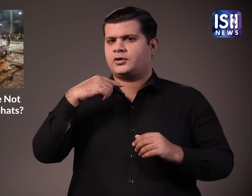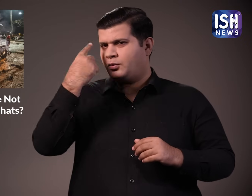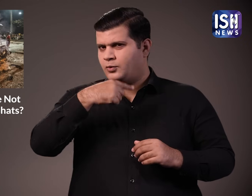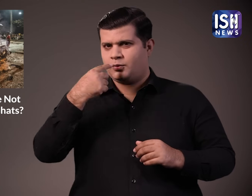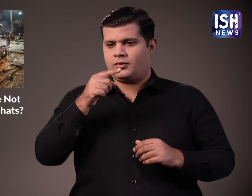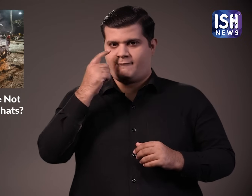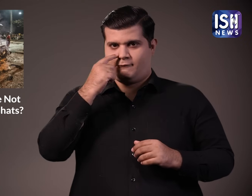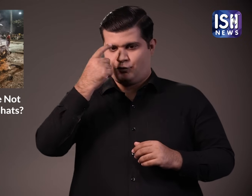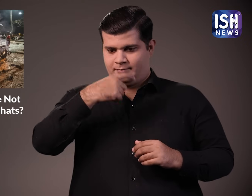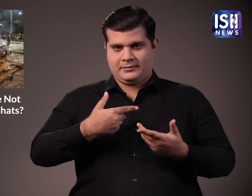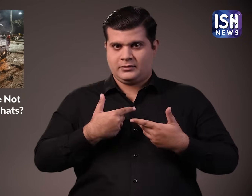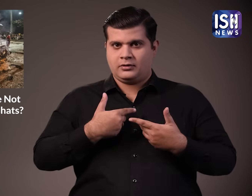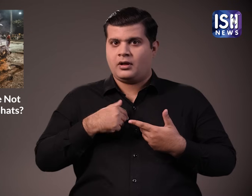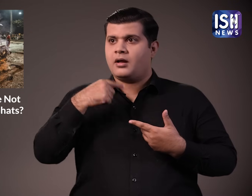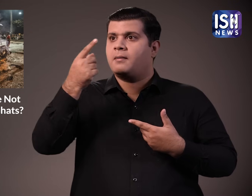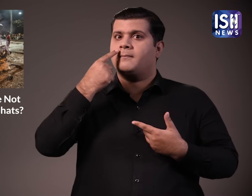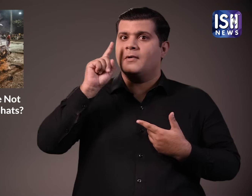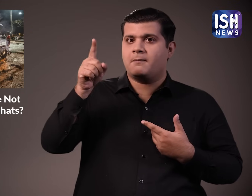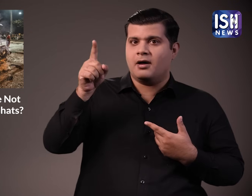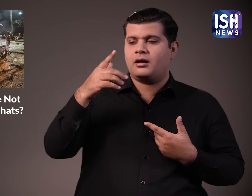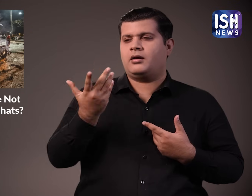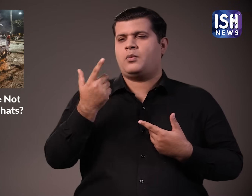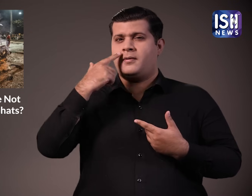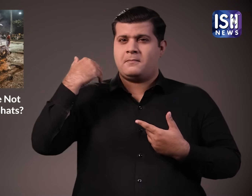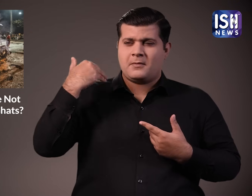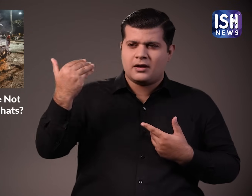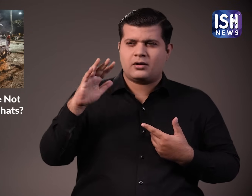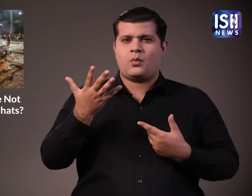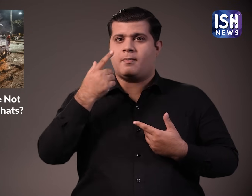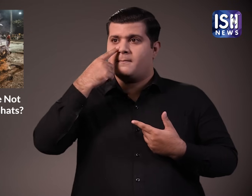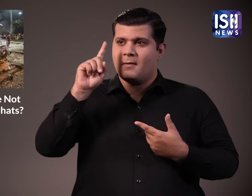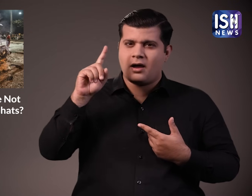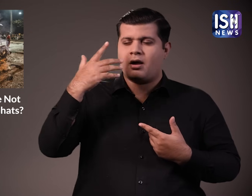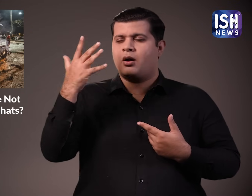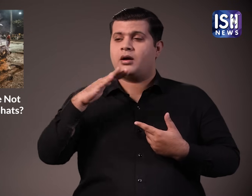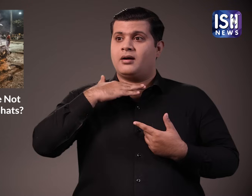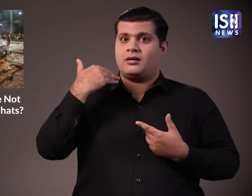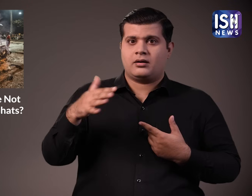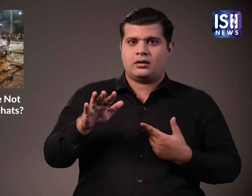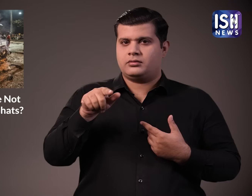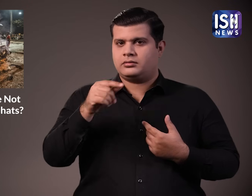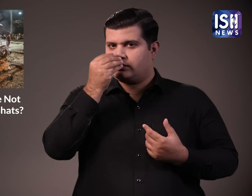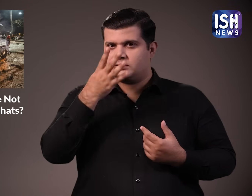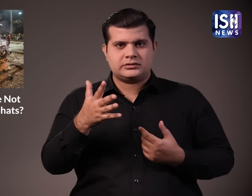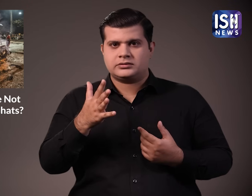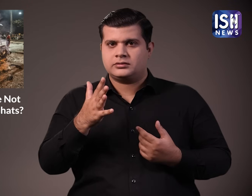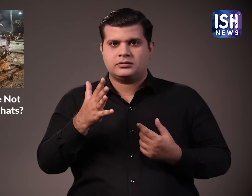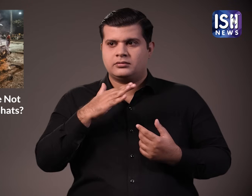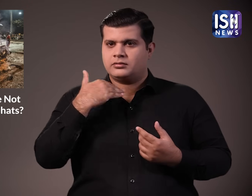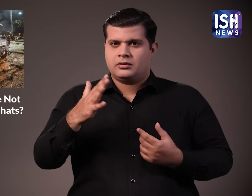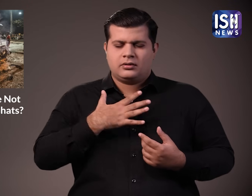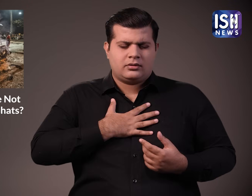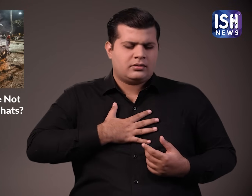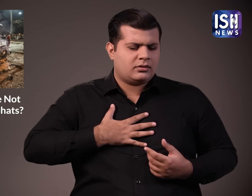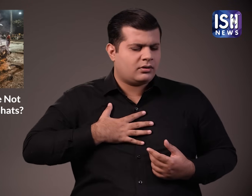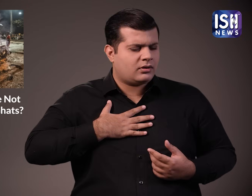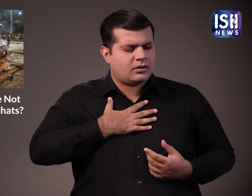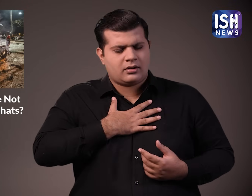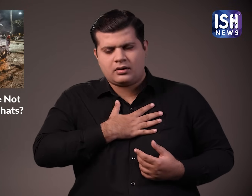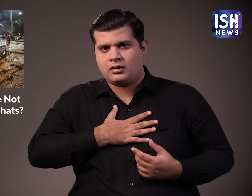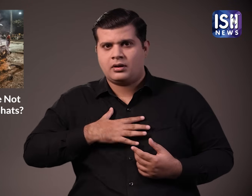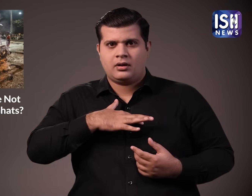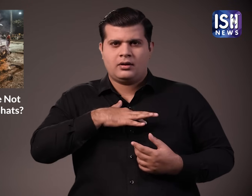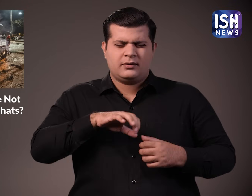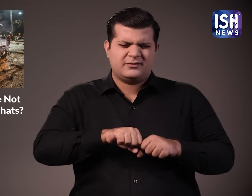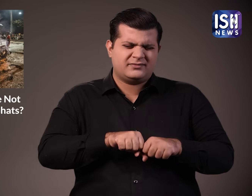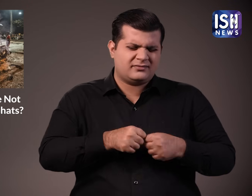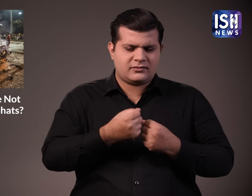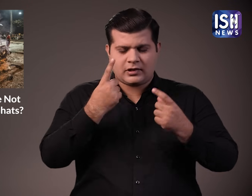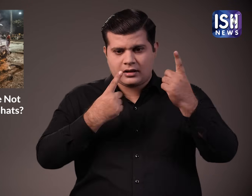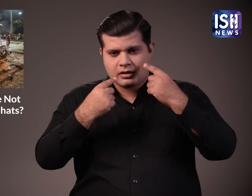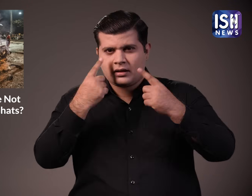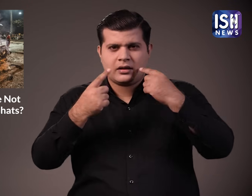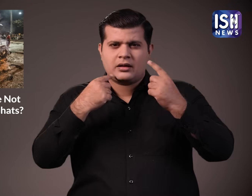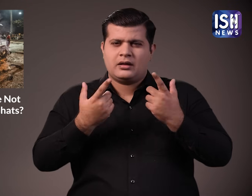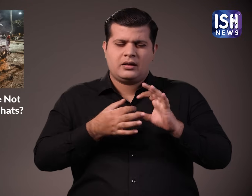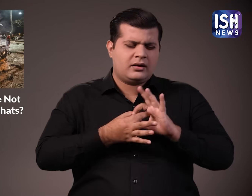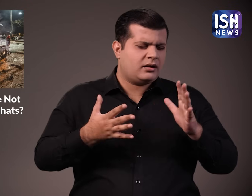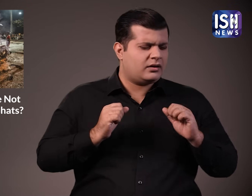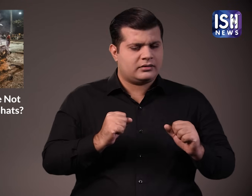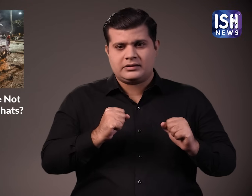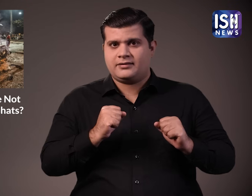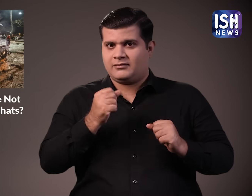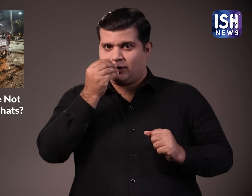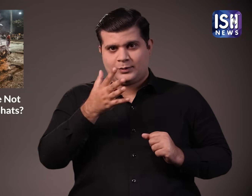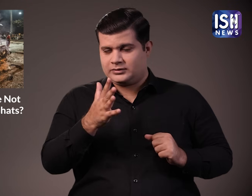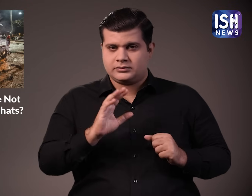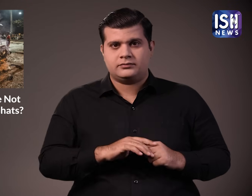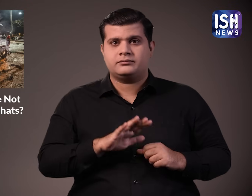If a woman's father, brother or mother passes away she is emotionally distraught and heartbroken. It is not easy for her.